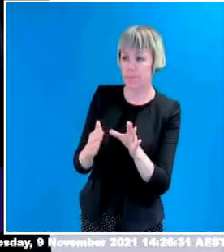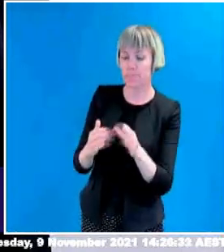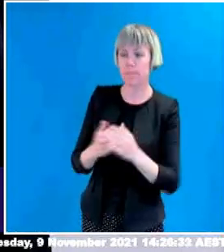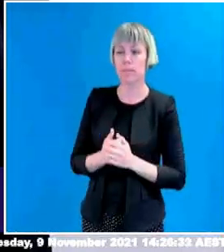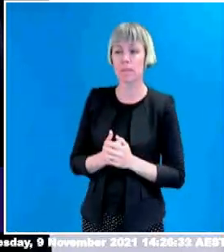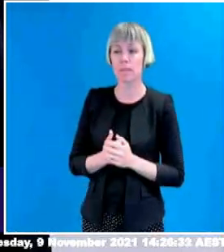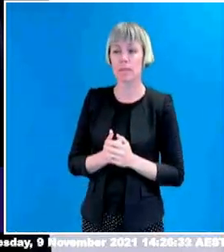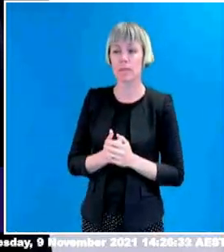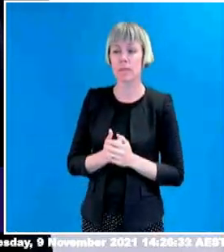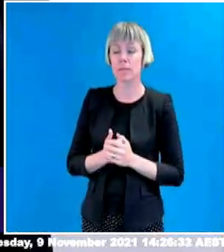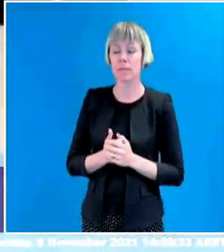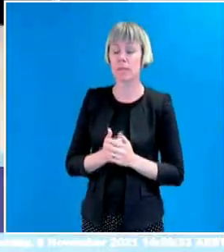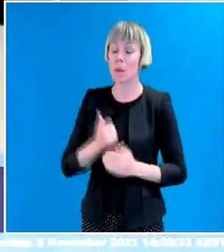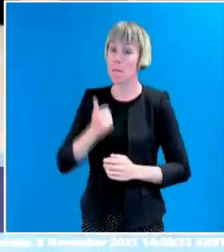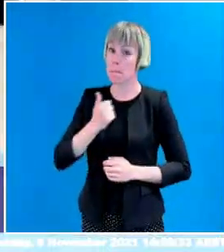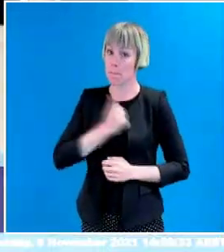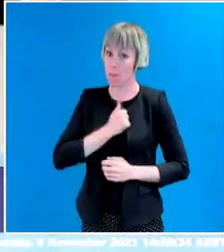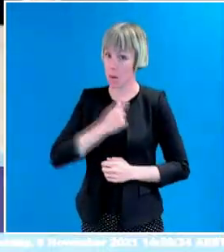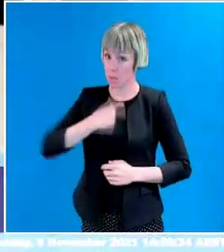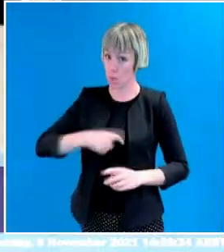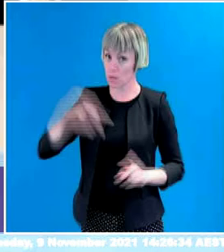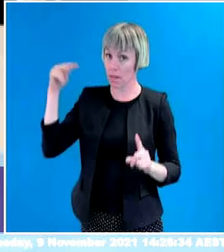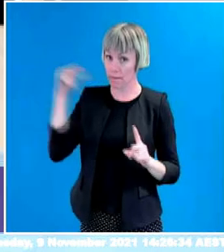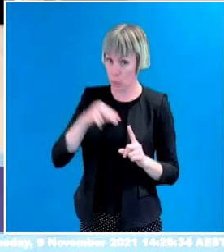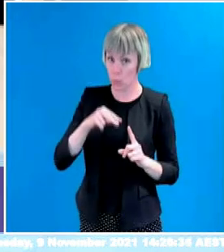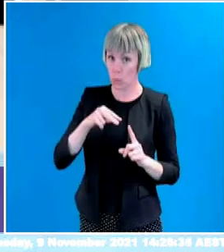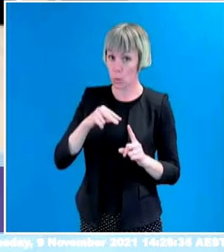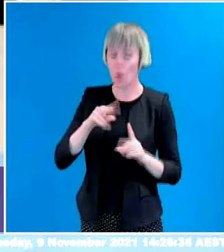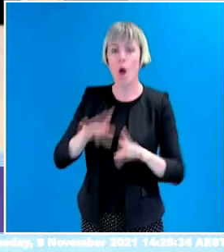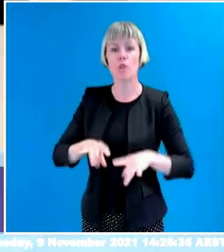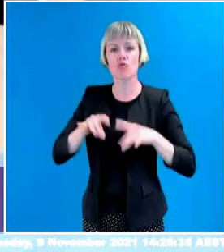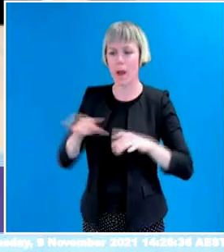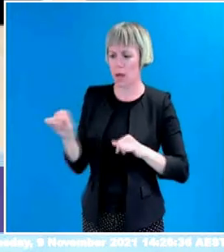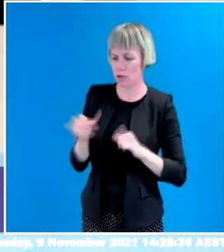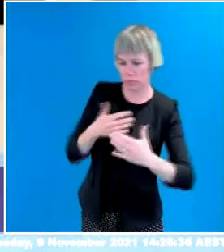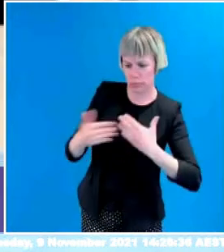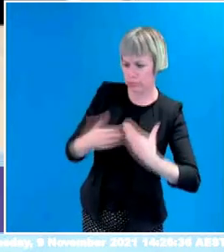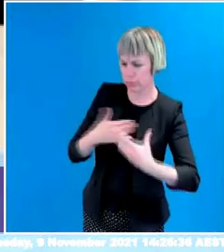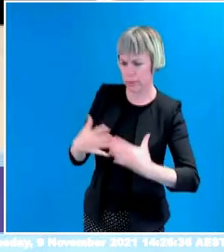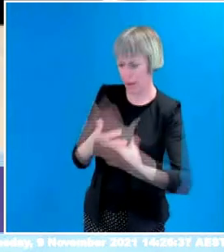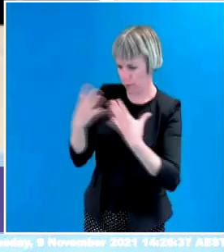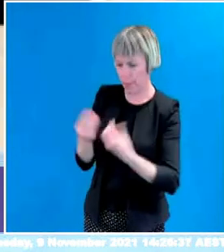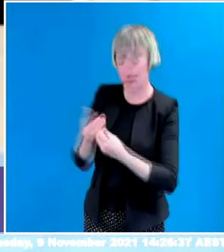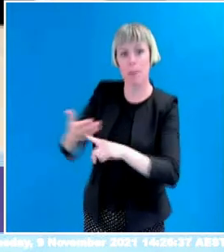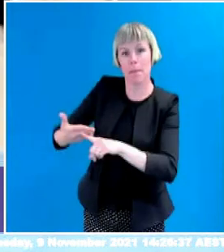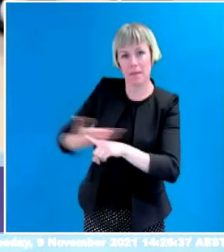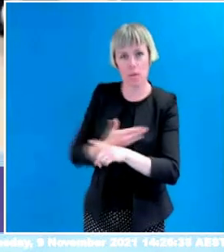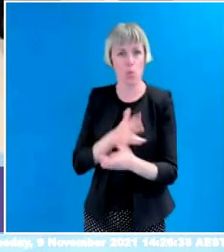our house in order before then, in terms of prior to ratification, and that the